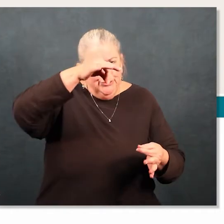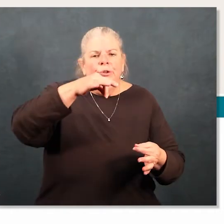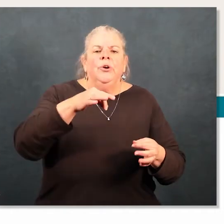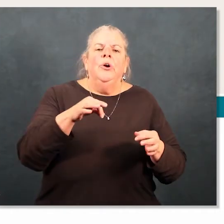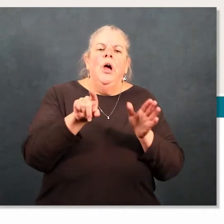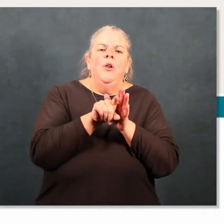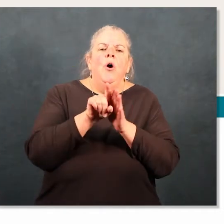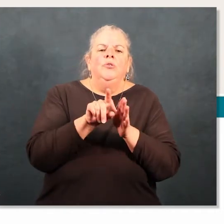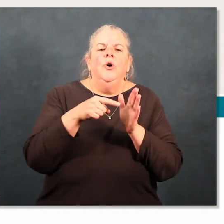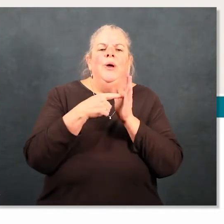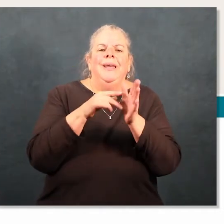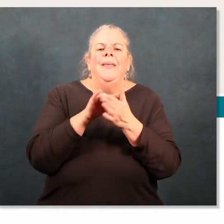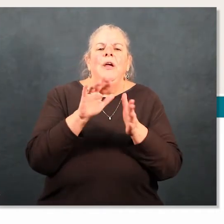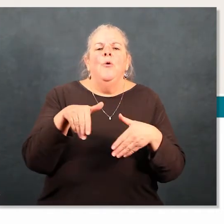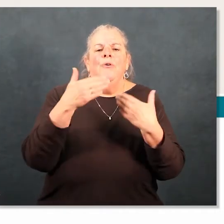providing care to you.